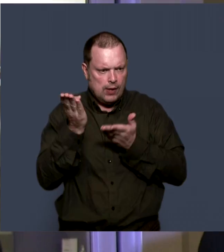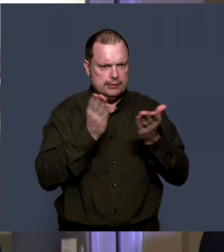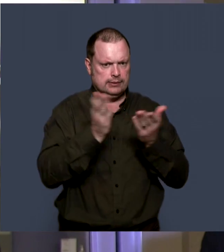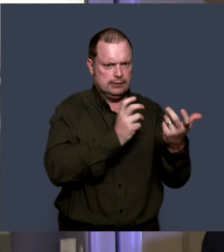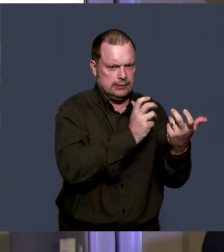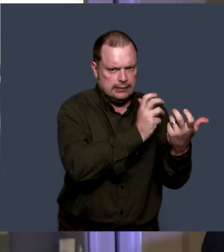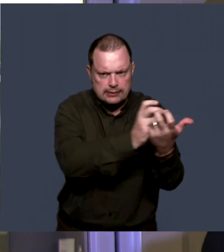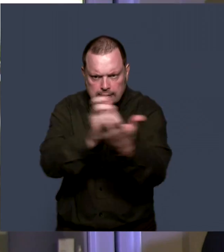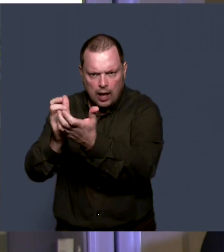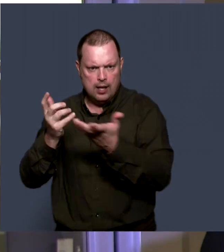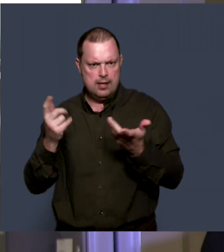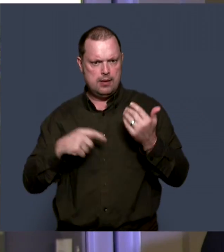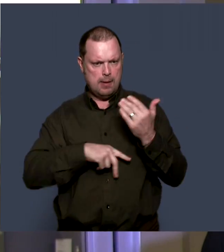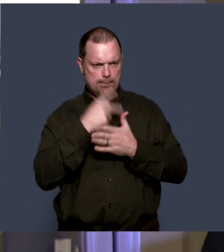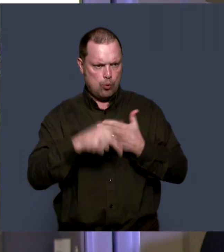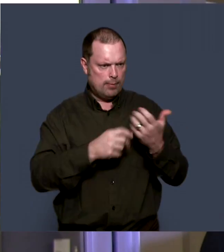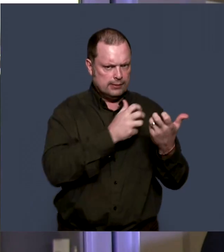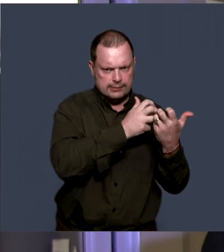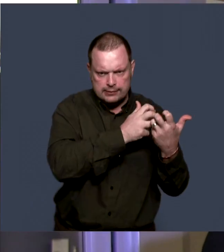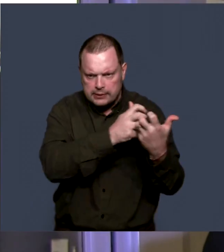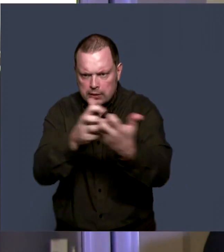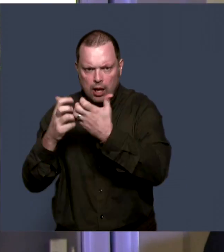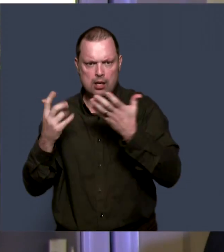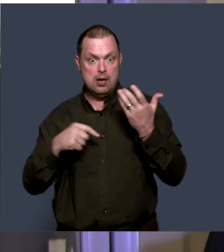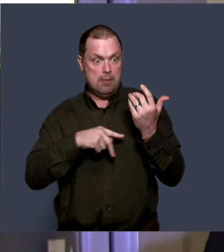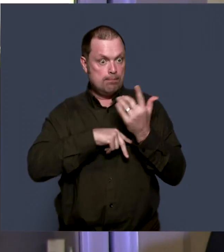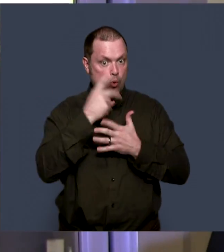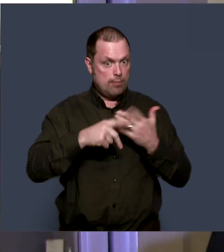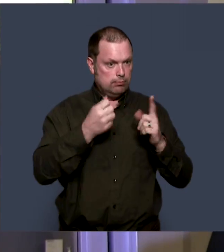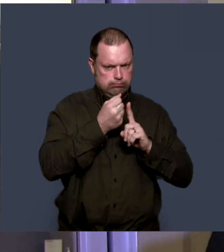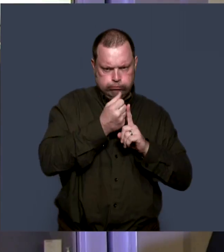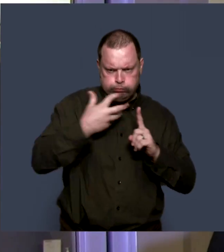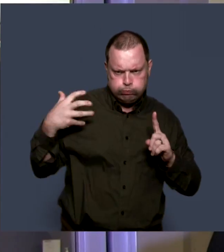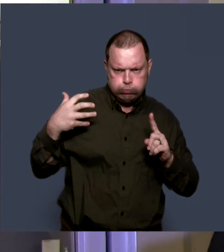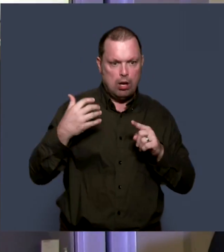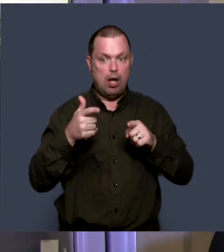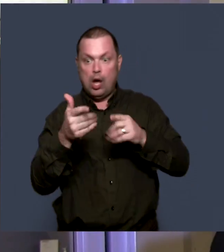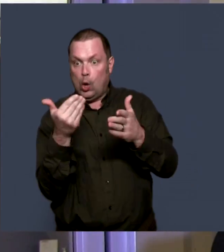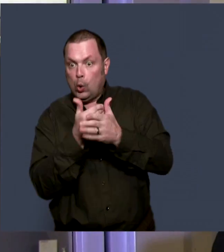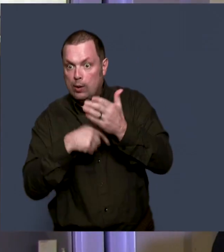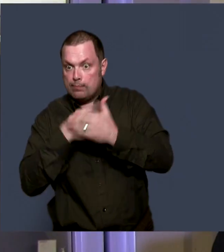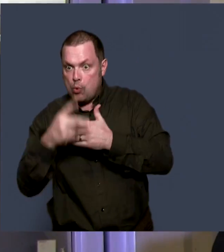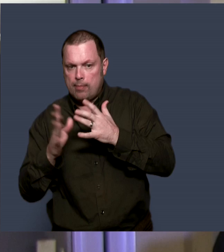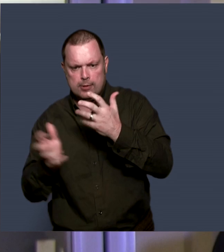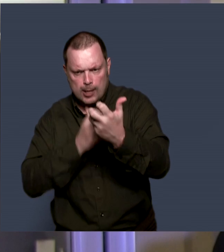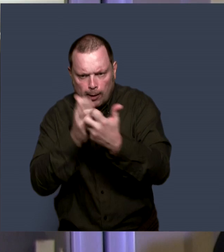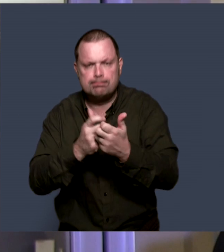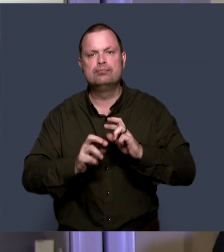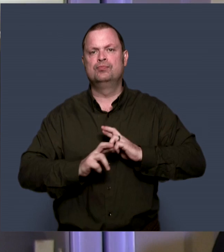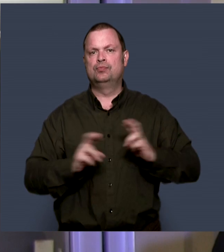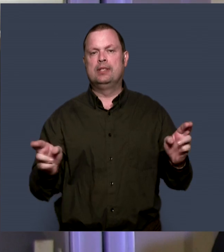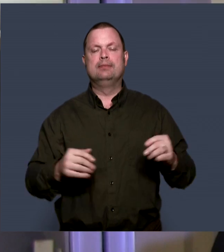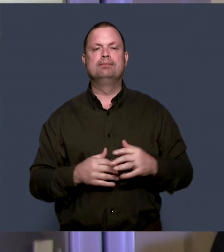growing some of the programs that are already out there, and continuing to better understand the needs of people with chronic conditions.